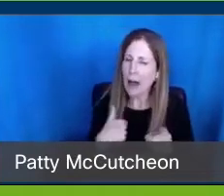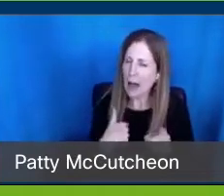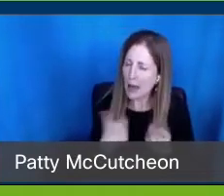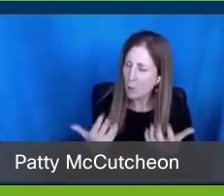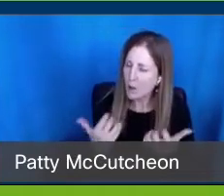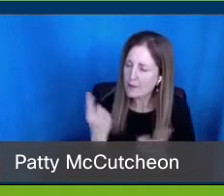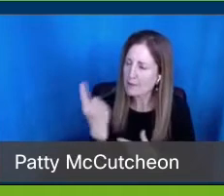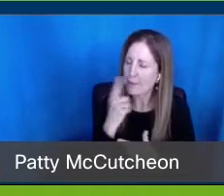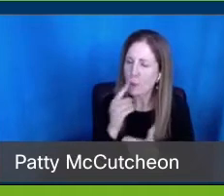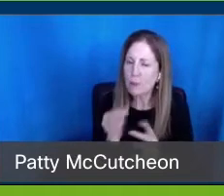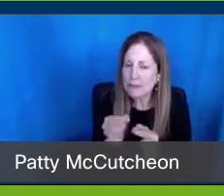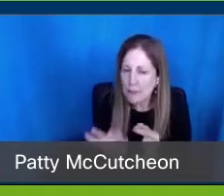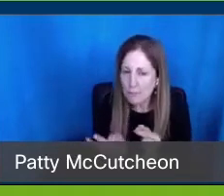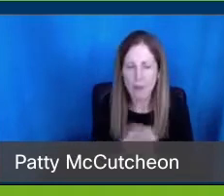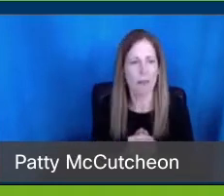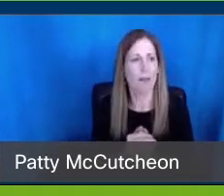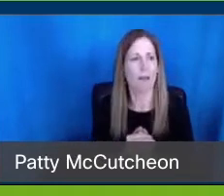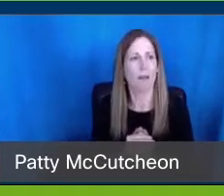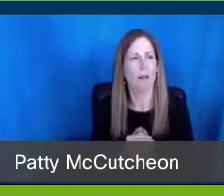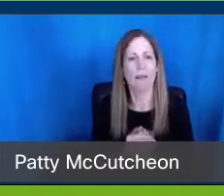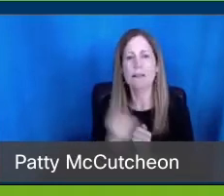that people could listen to the Radio Talking Book...